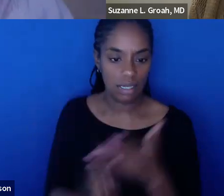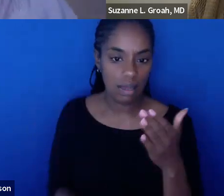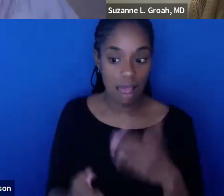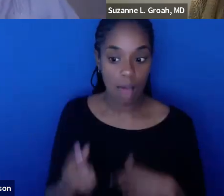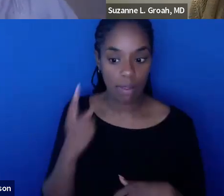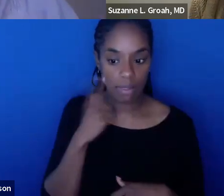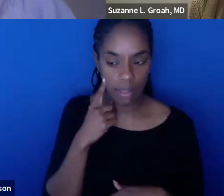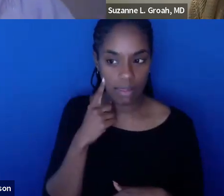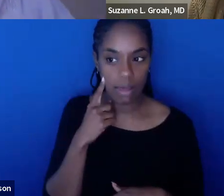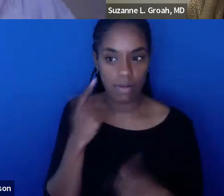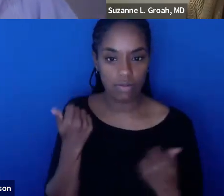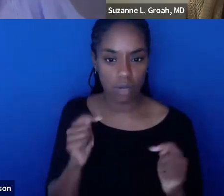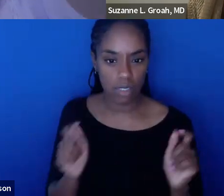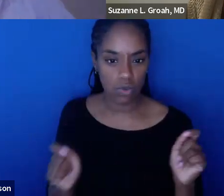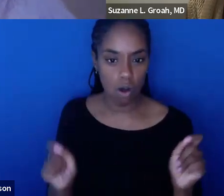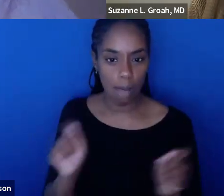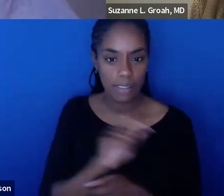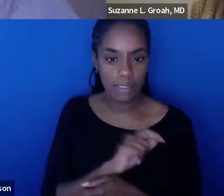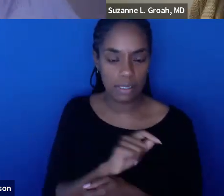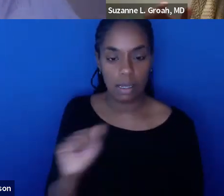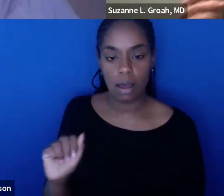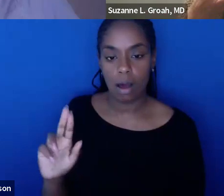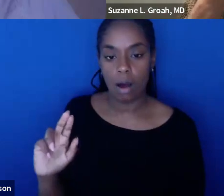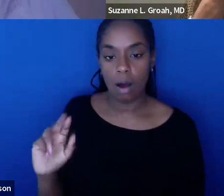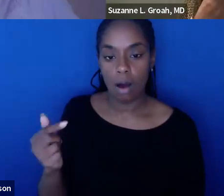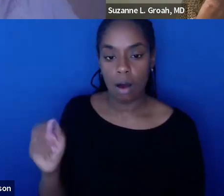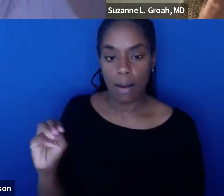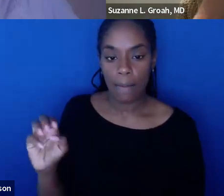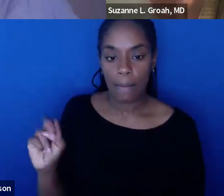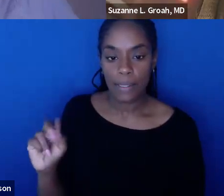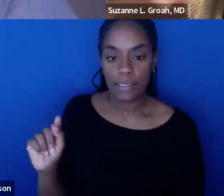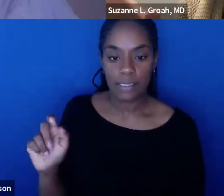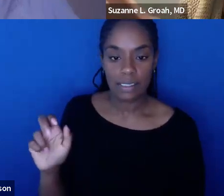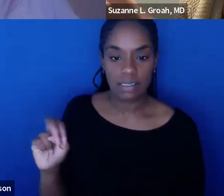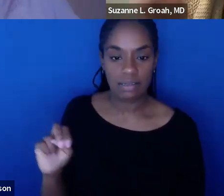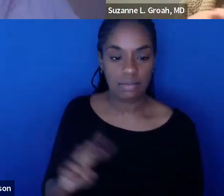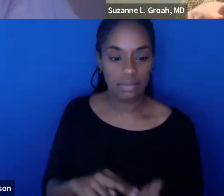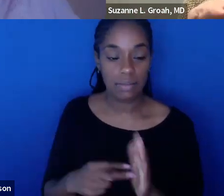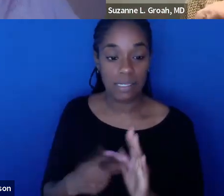I mean, we do bladder augmentation, which is taking a piece of the gut basically,